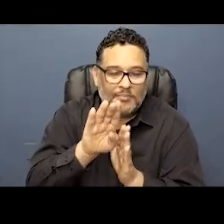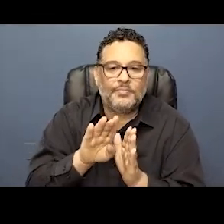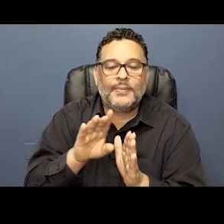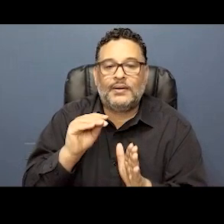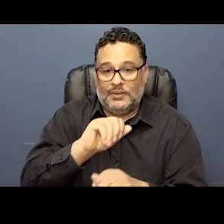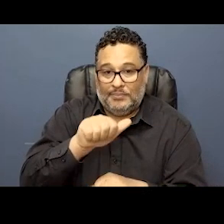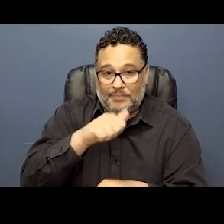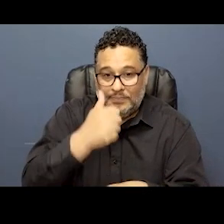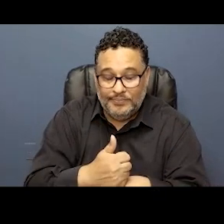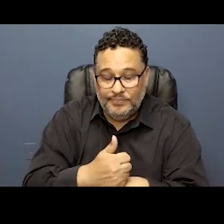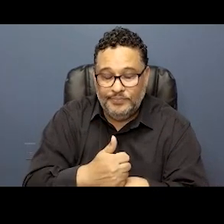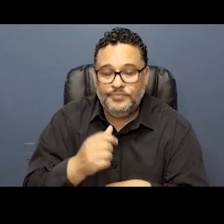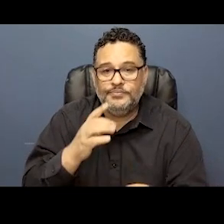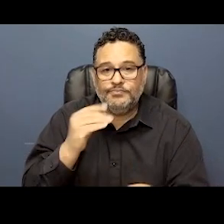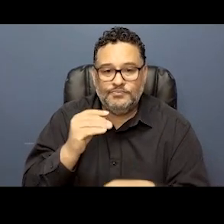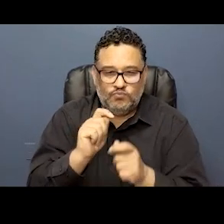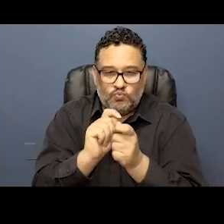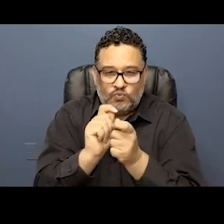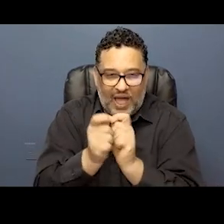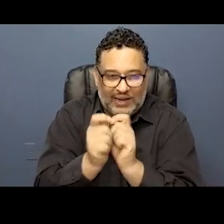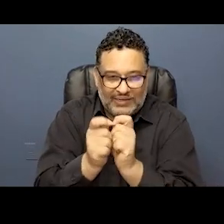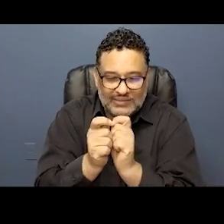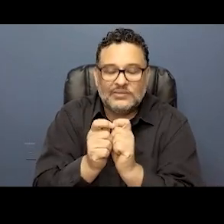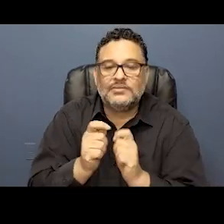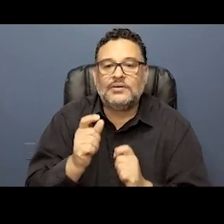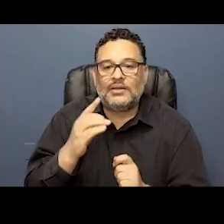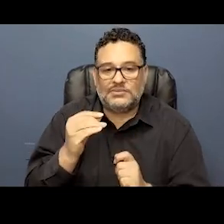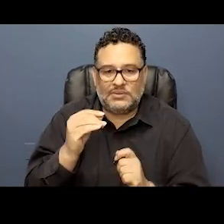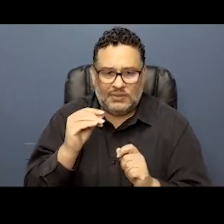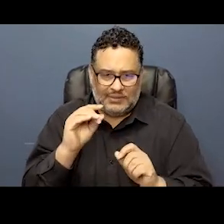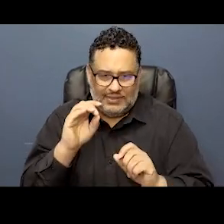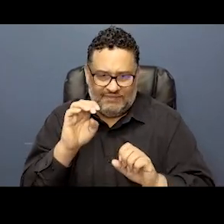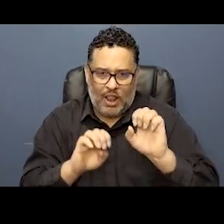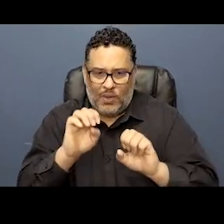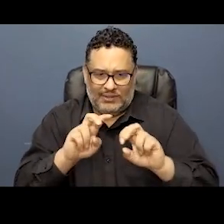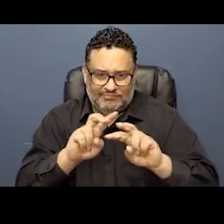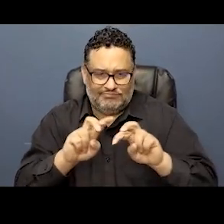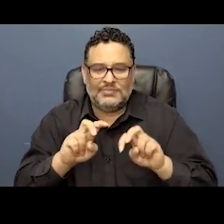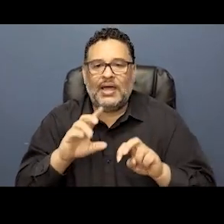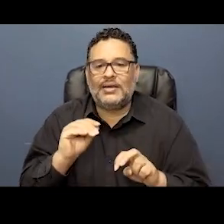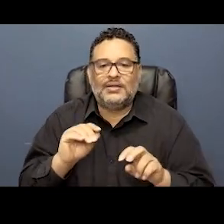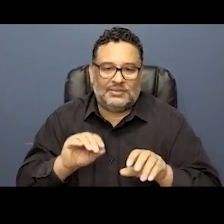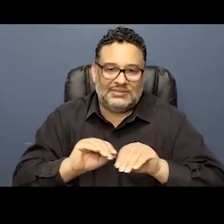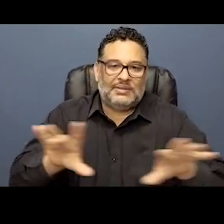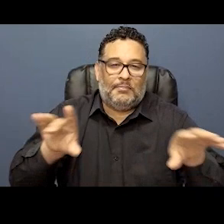and disseminating an innovative, state-of-the-art model curriculum designed to facilitate timely